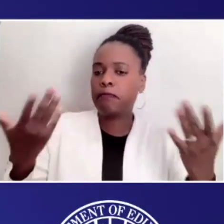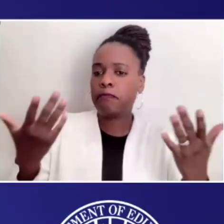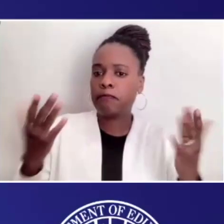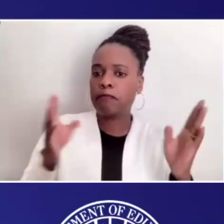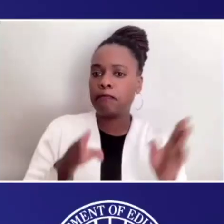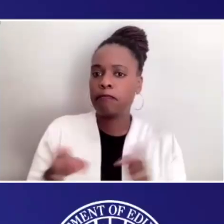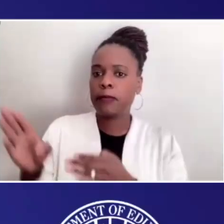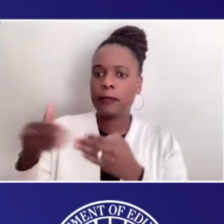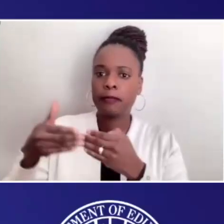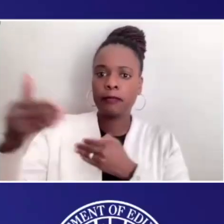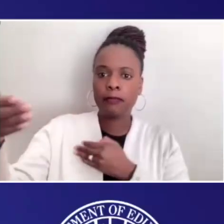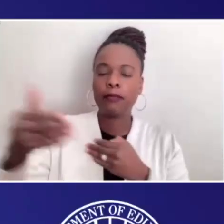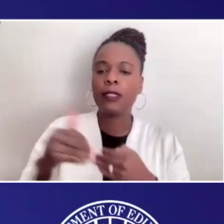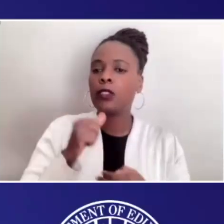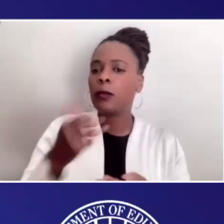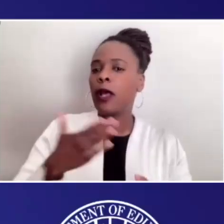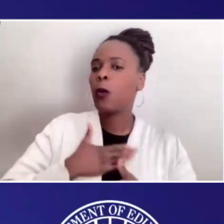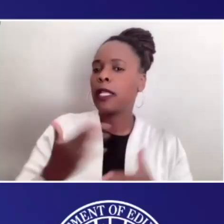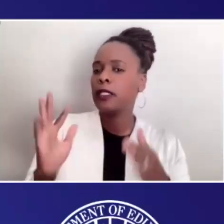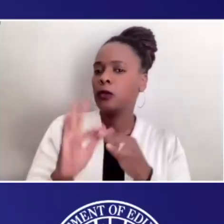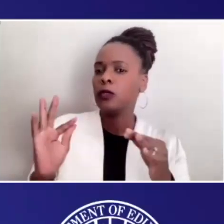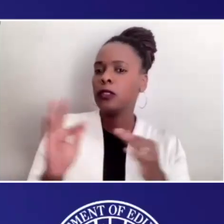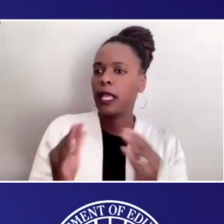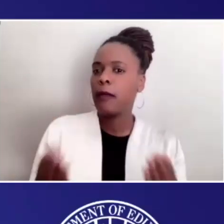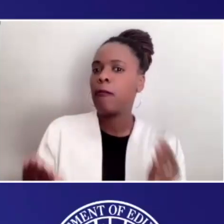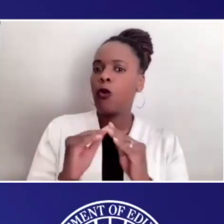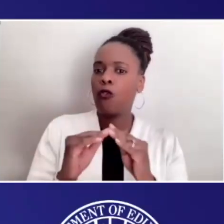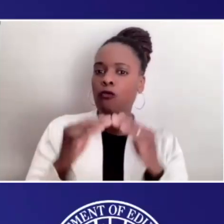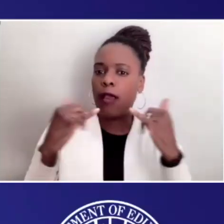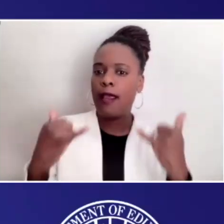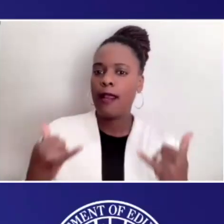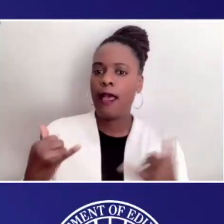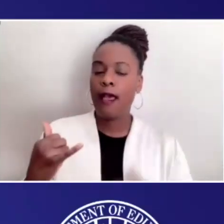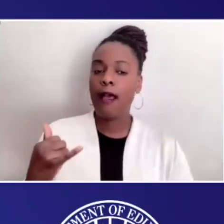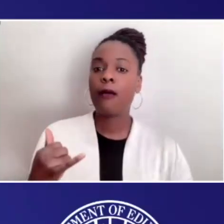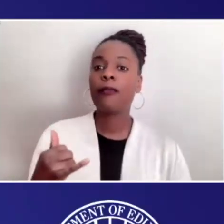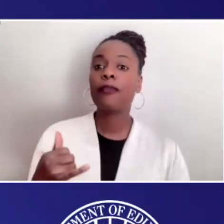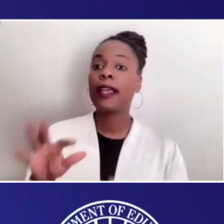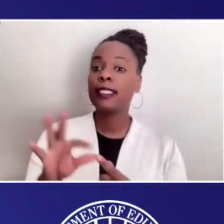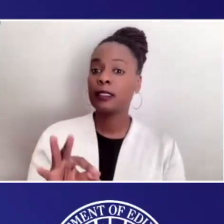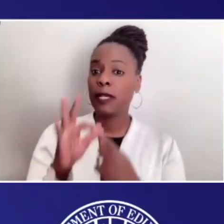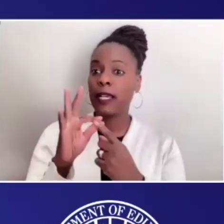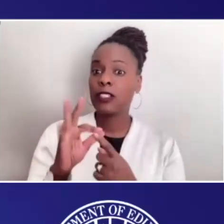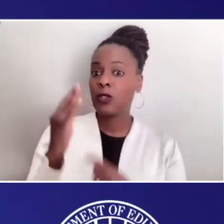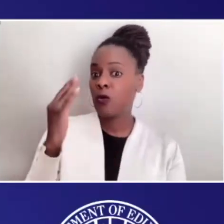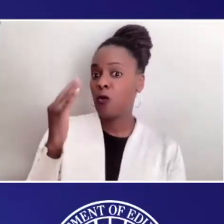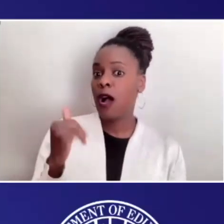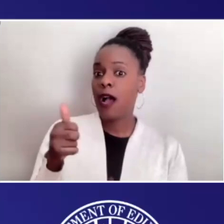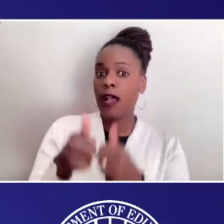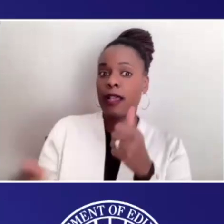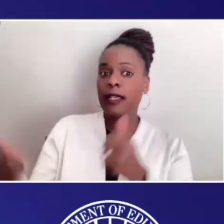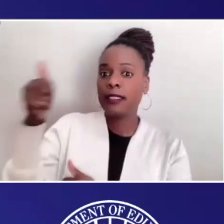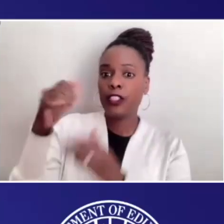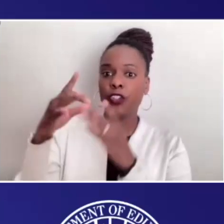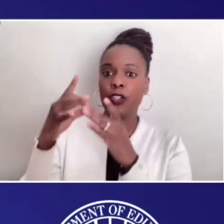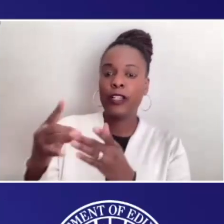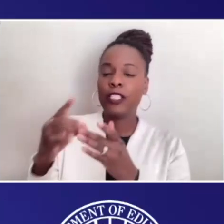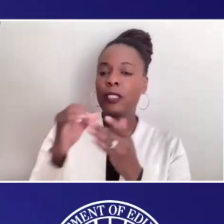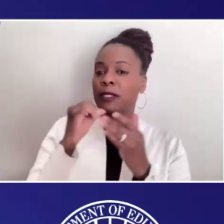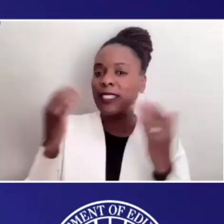So I'm not willing to say anything more than that at this moment, especially given that our senior leadership is not in the room and my boss is not right here next to me.